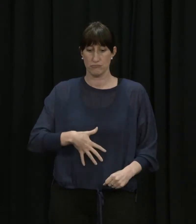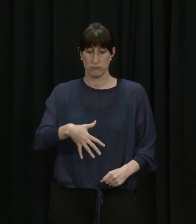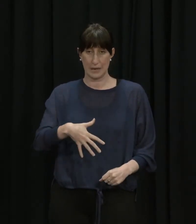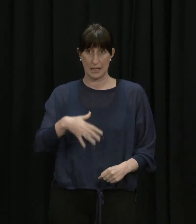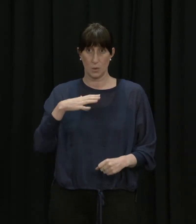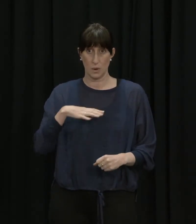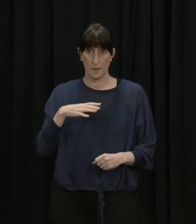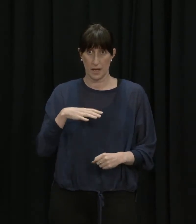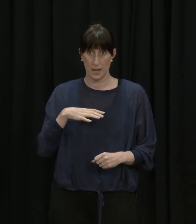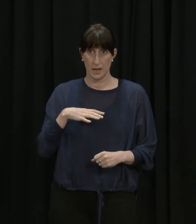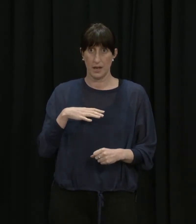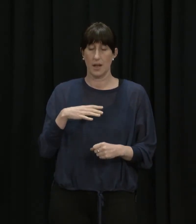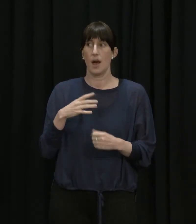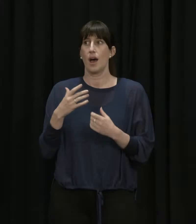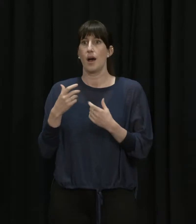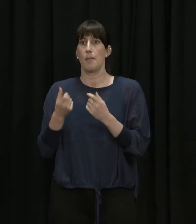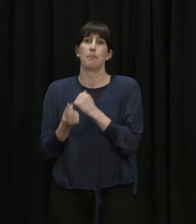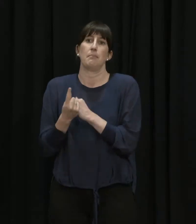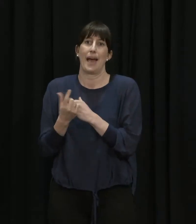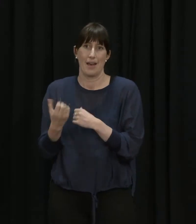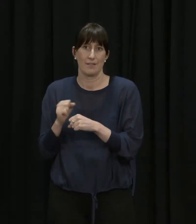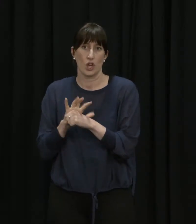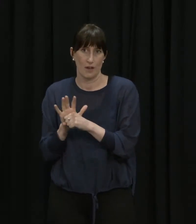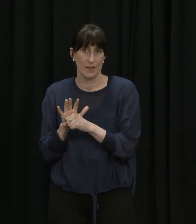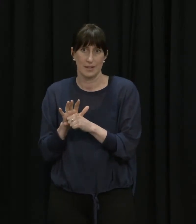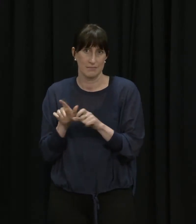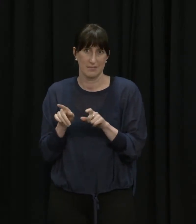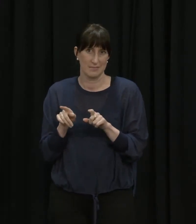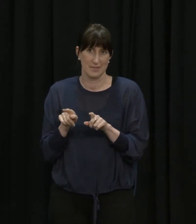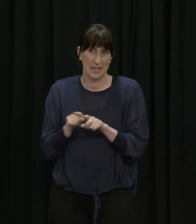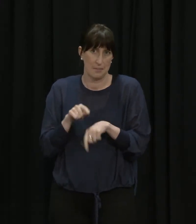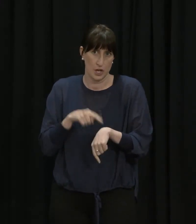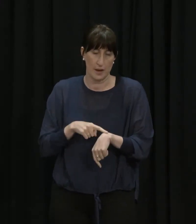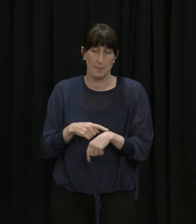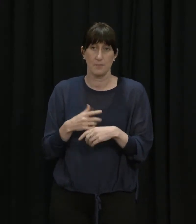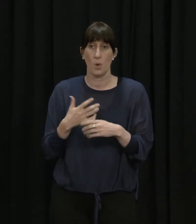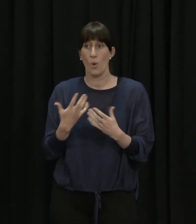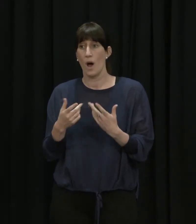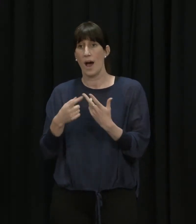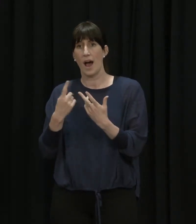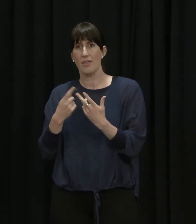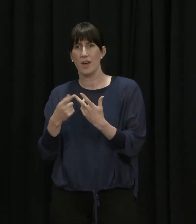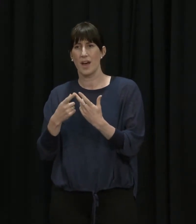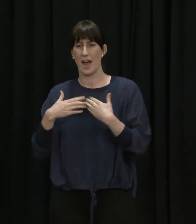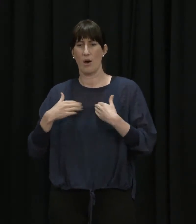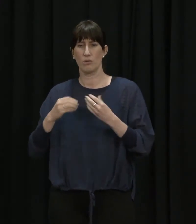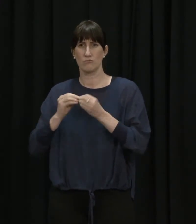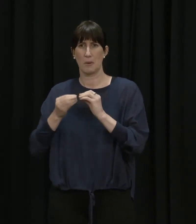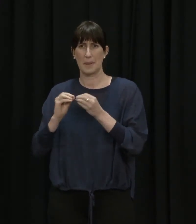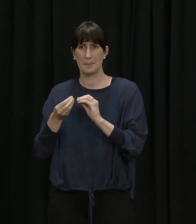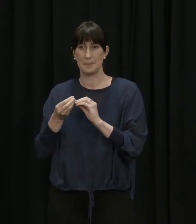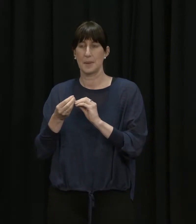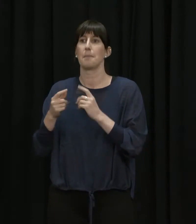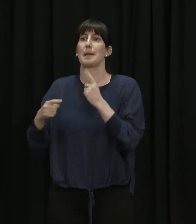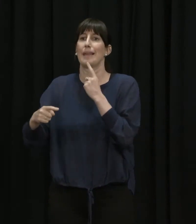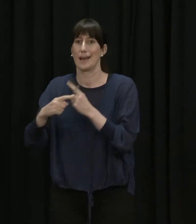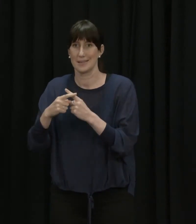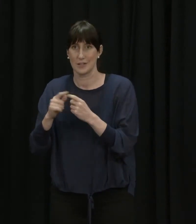they require care for COVID-19. For example, we've had some